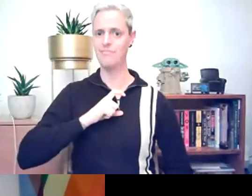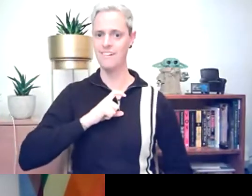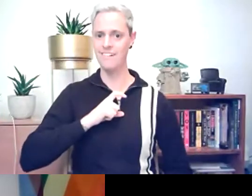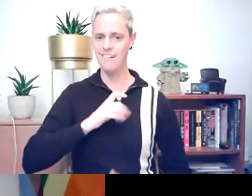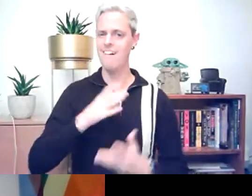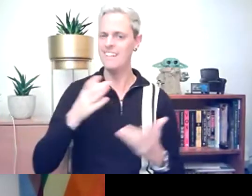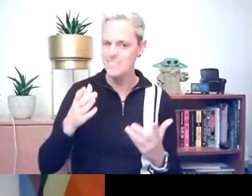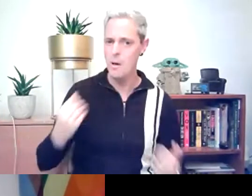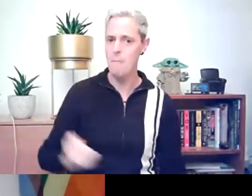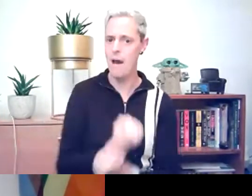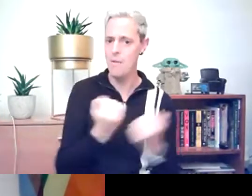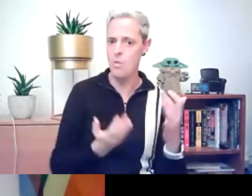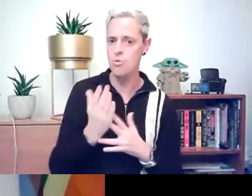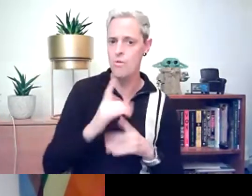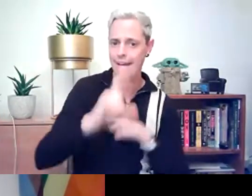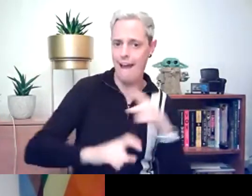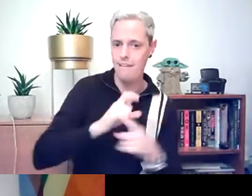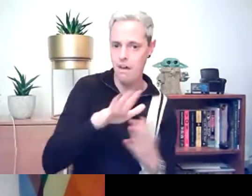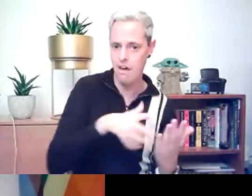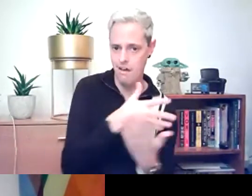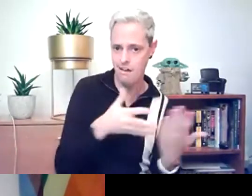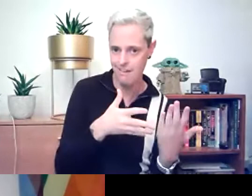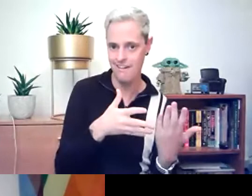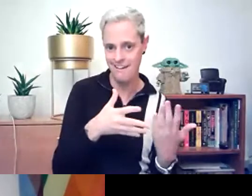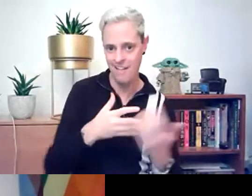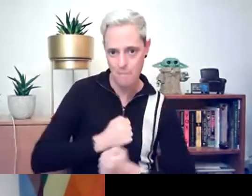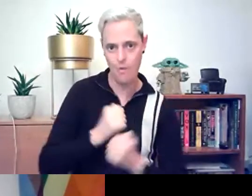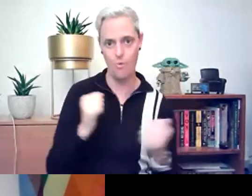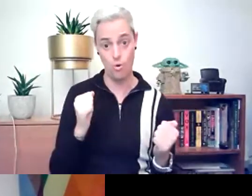how to ask or who to ask. 18:17:52 So we had to do ourselves. Yeah.